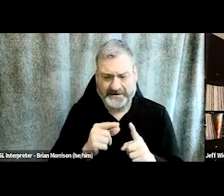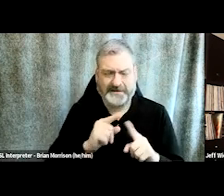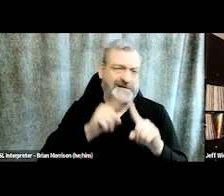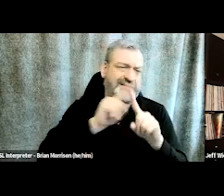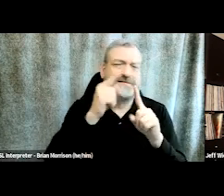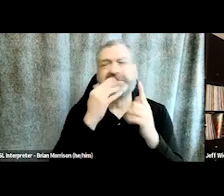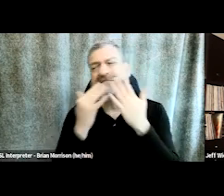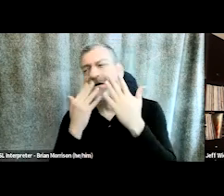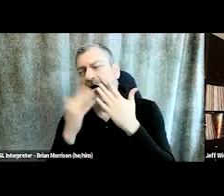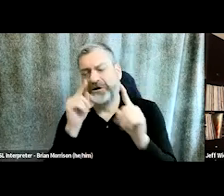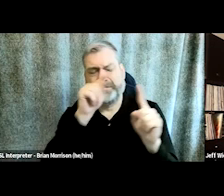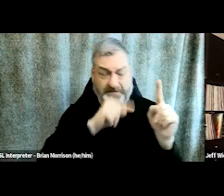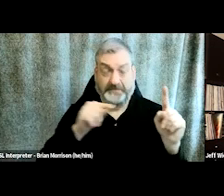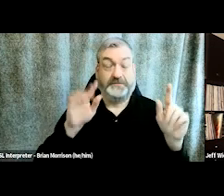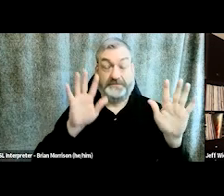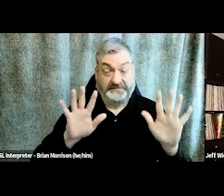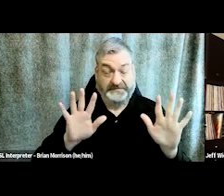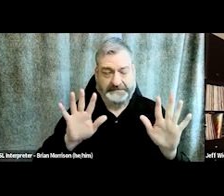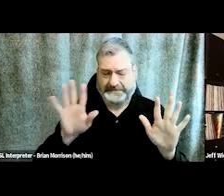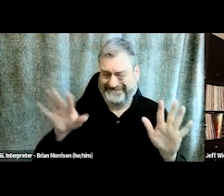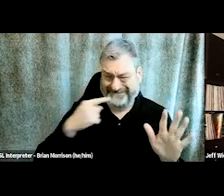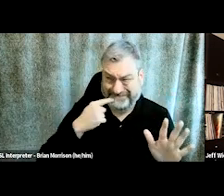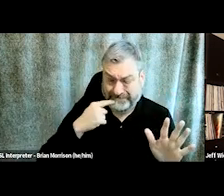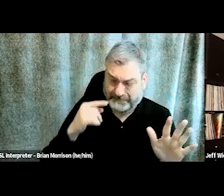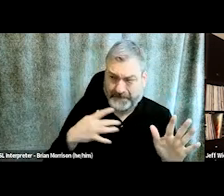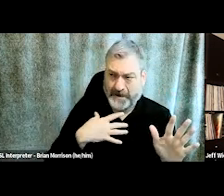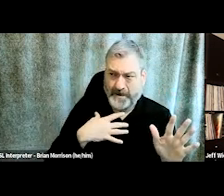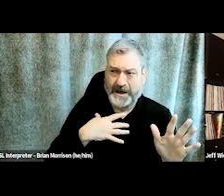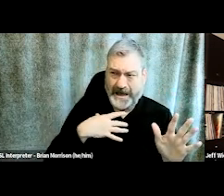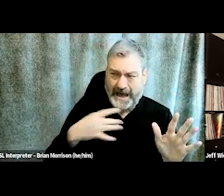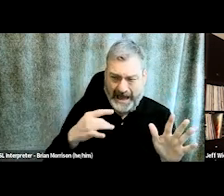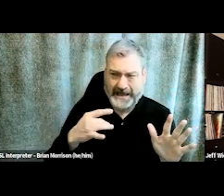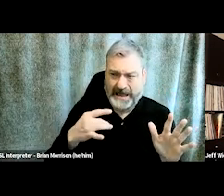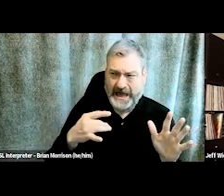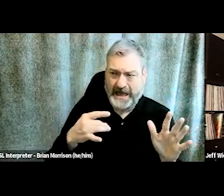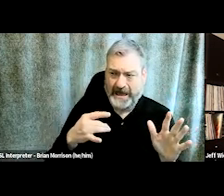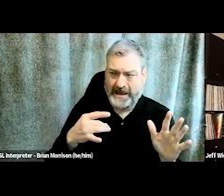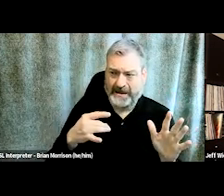And so I said, well, I like the core of what you wrote